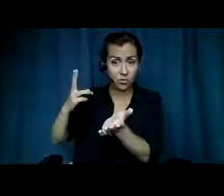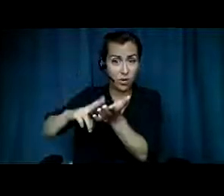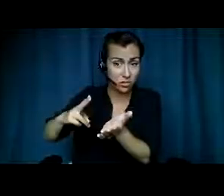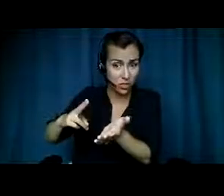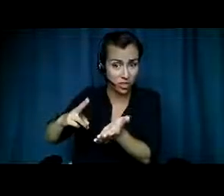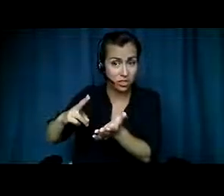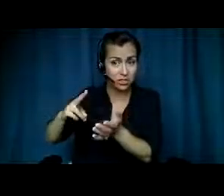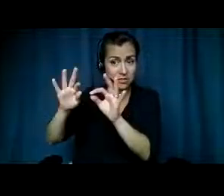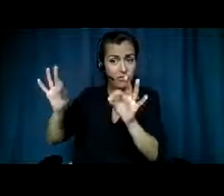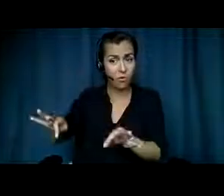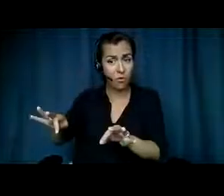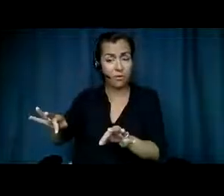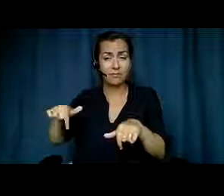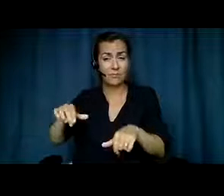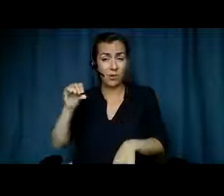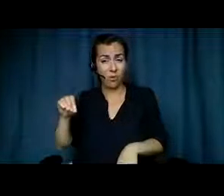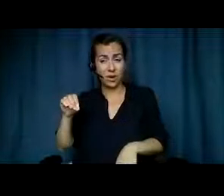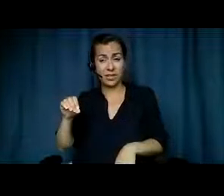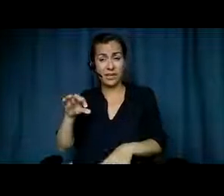implementation of those requirements that they register